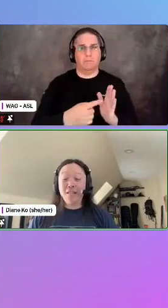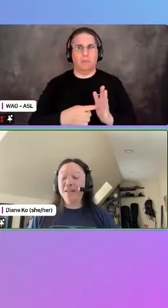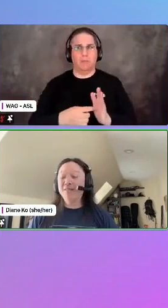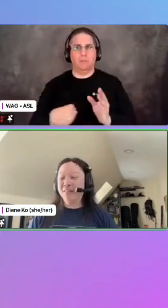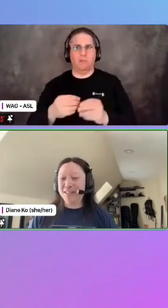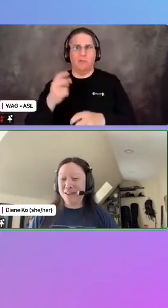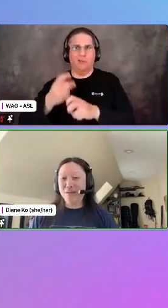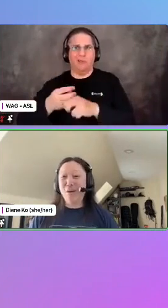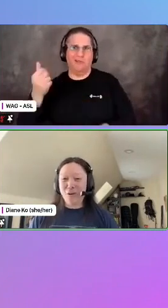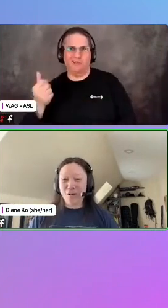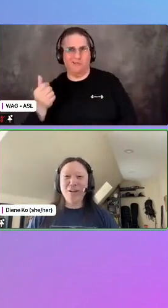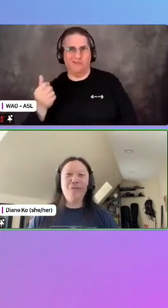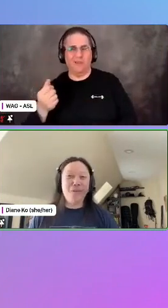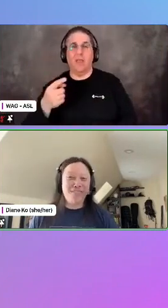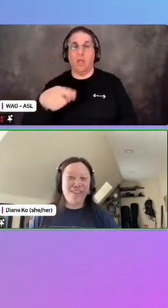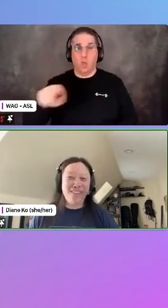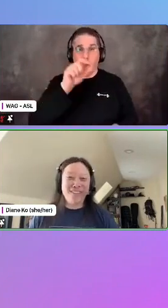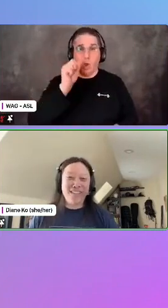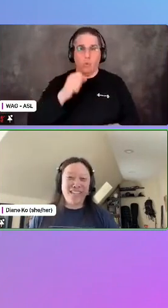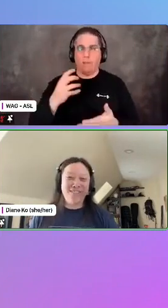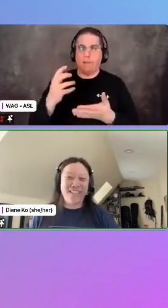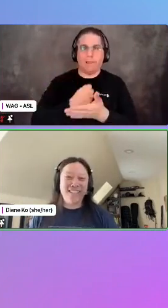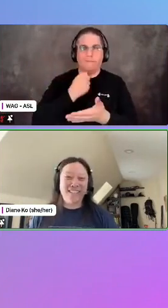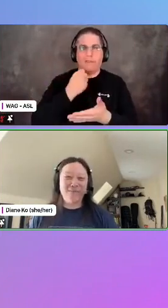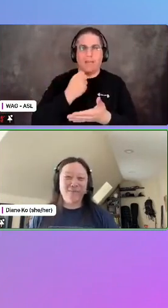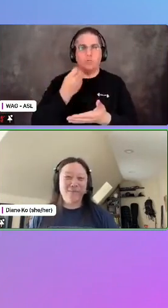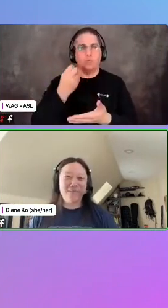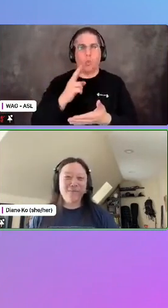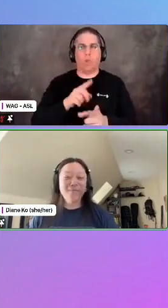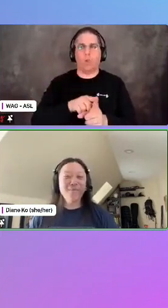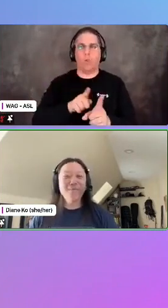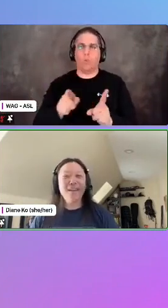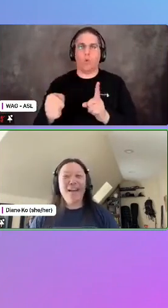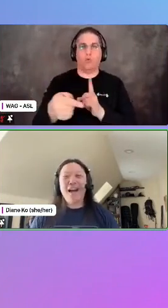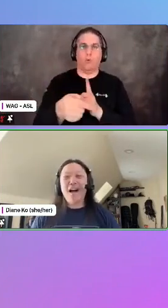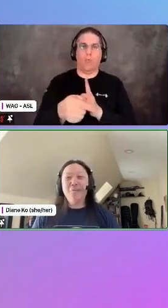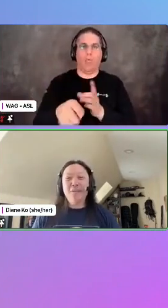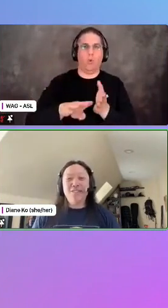enjoying the talk so are super far. And excited to hear from me today about supporting